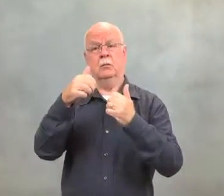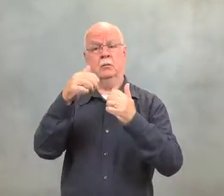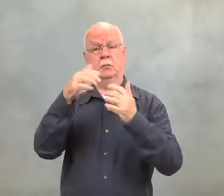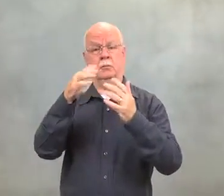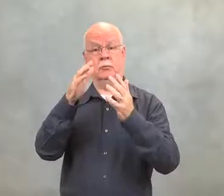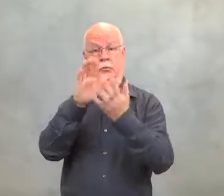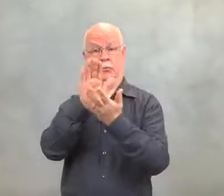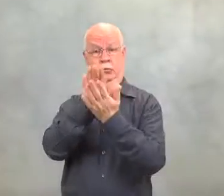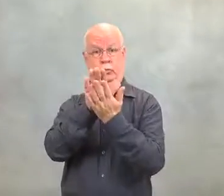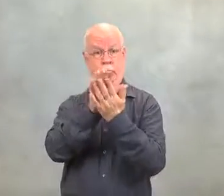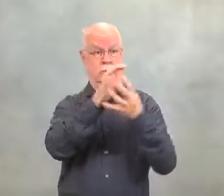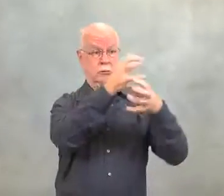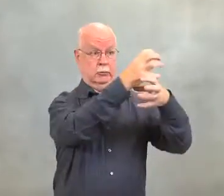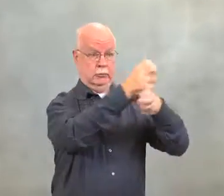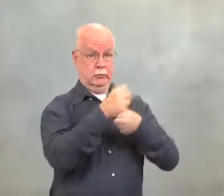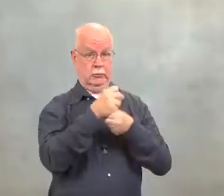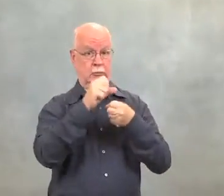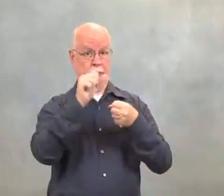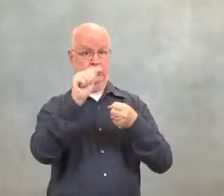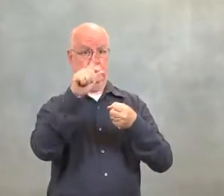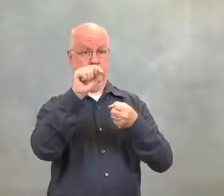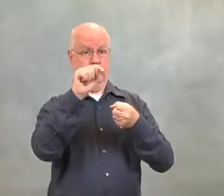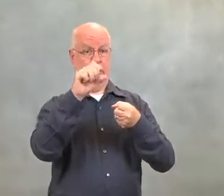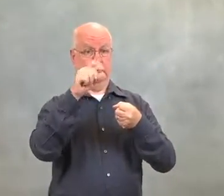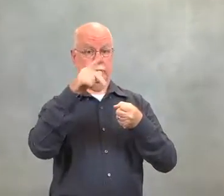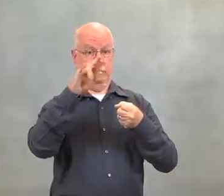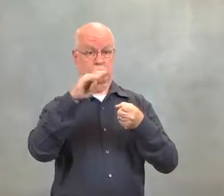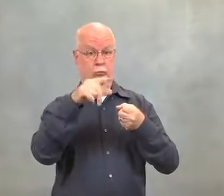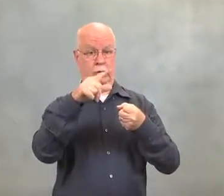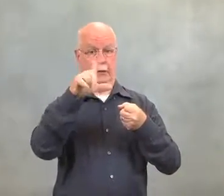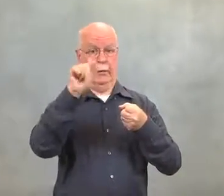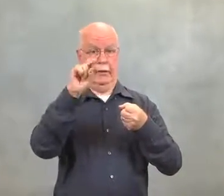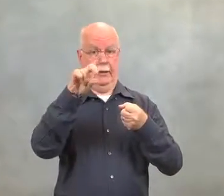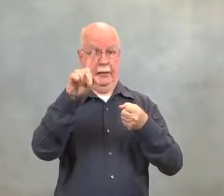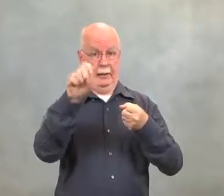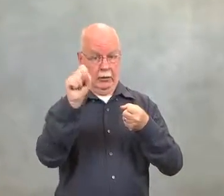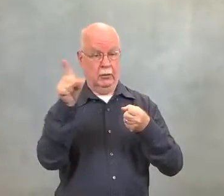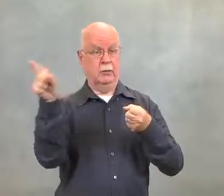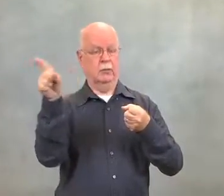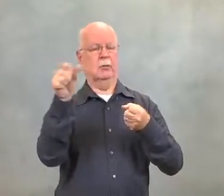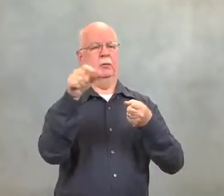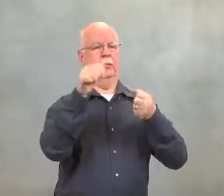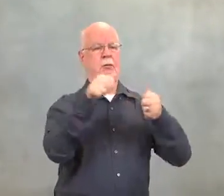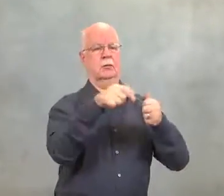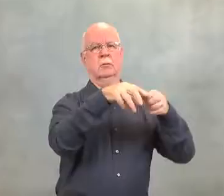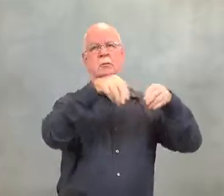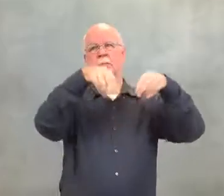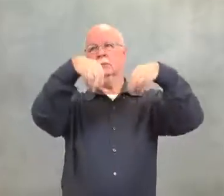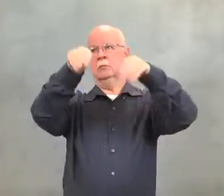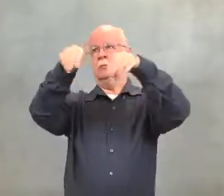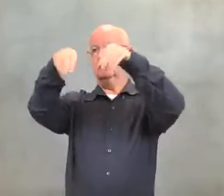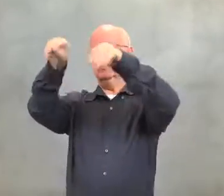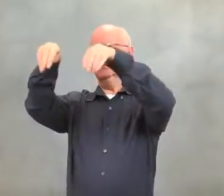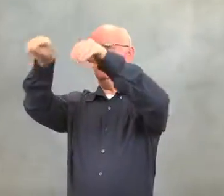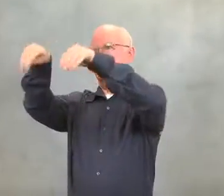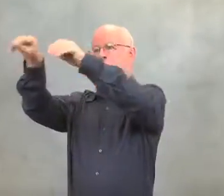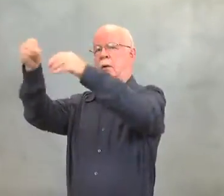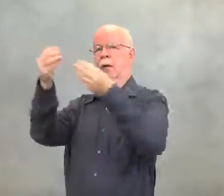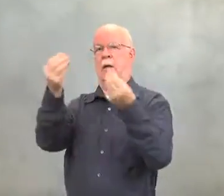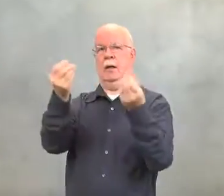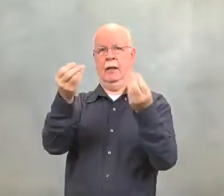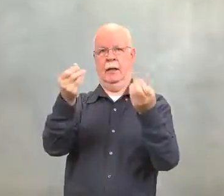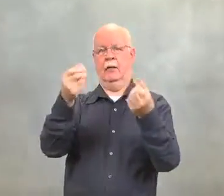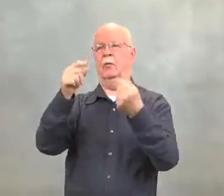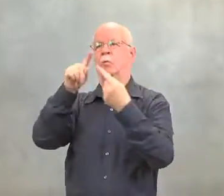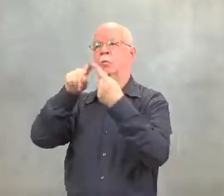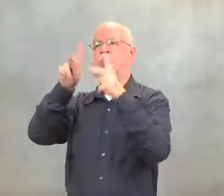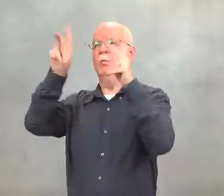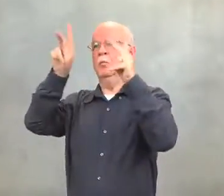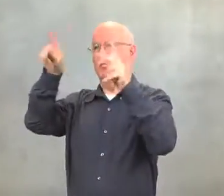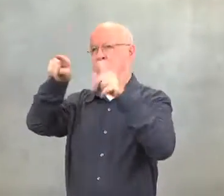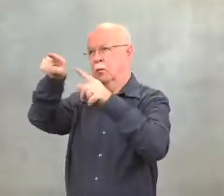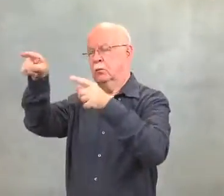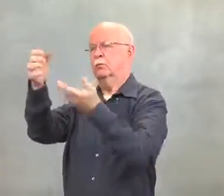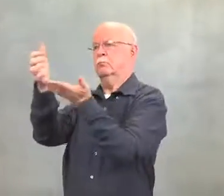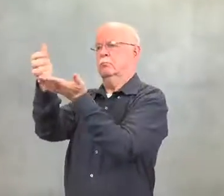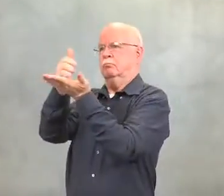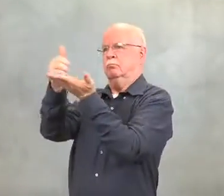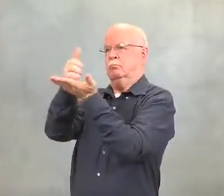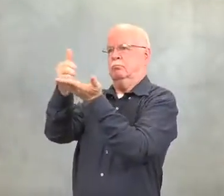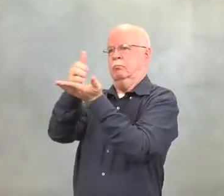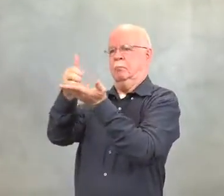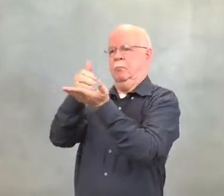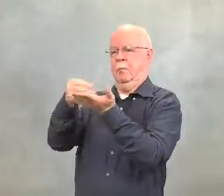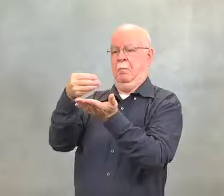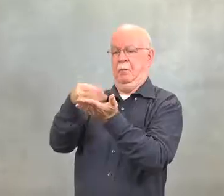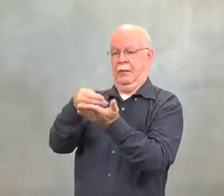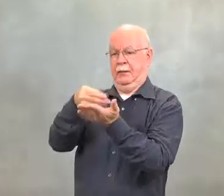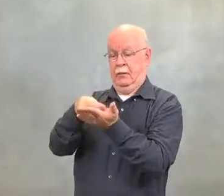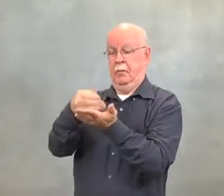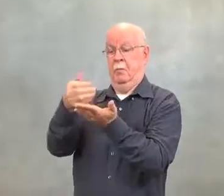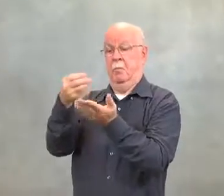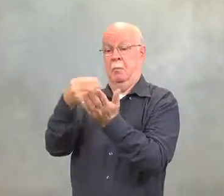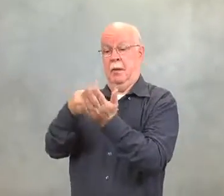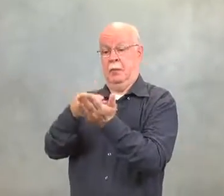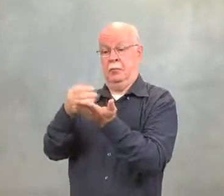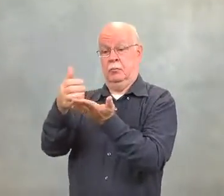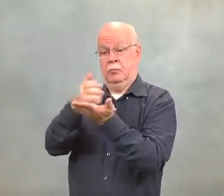Once the school received these lands, it was able to sell them